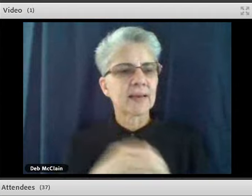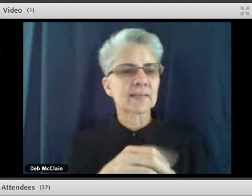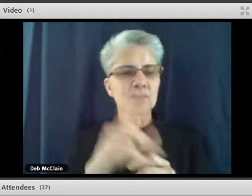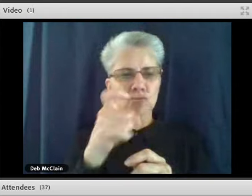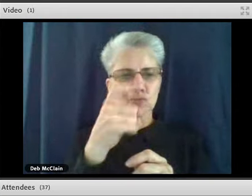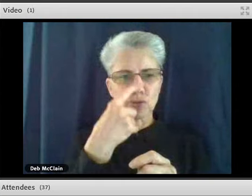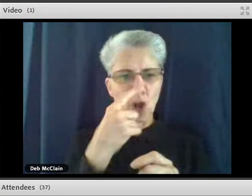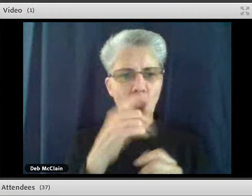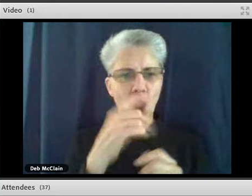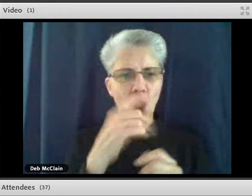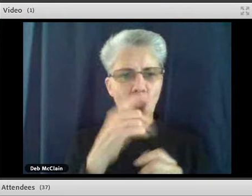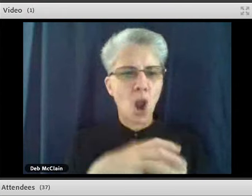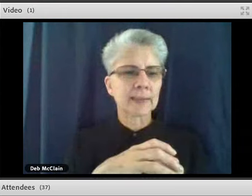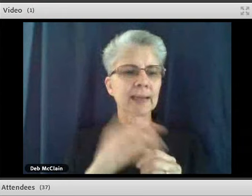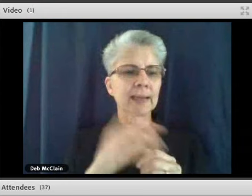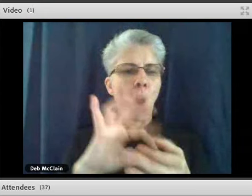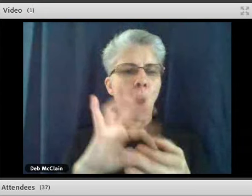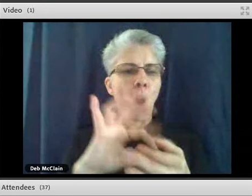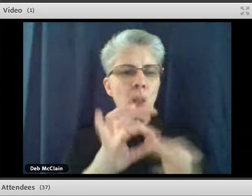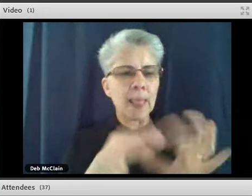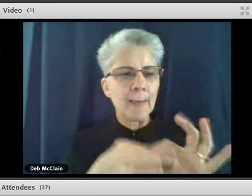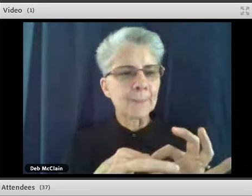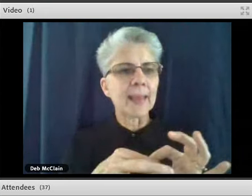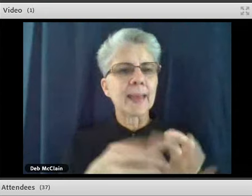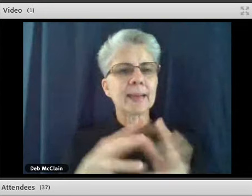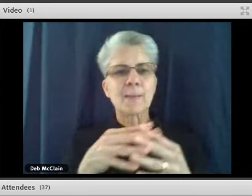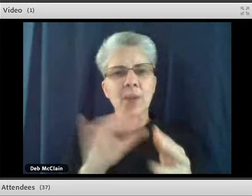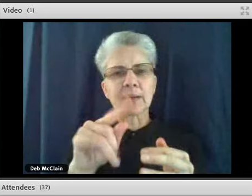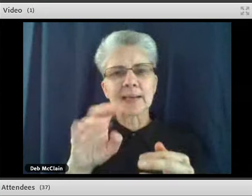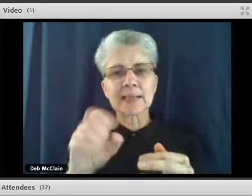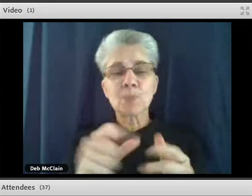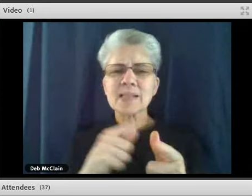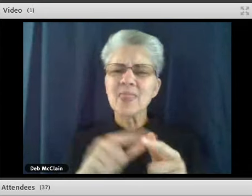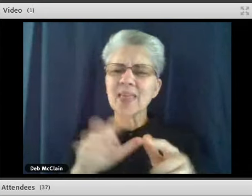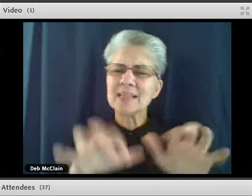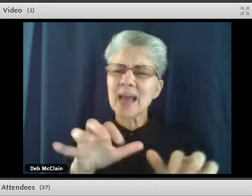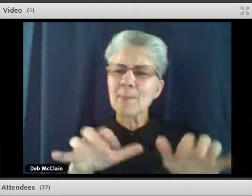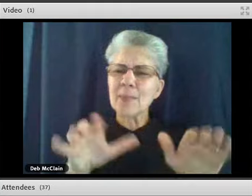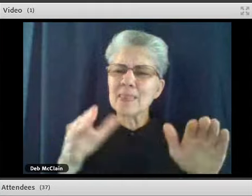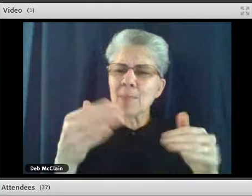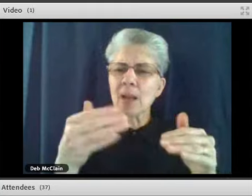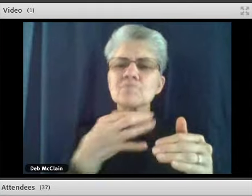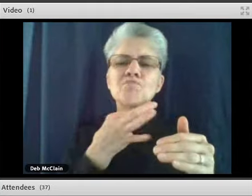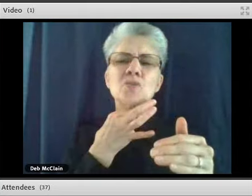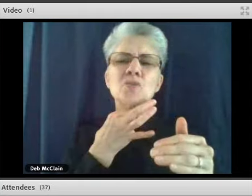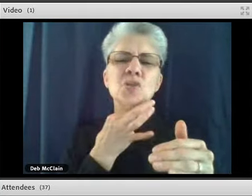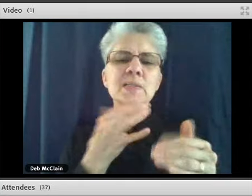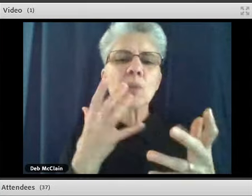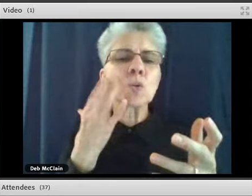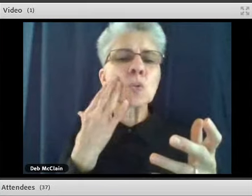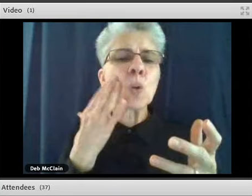Netflix, Target, the Sydney Olympic Games, American Express. And then, type in the chat box.